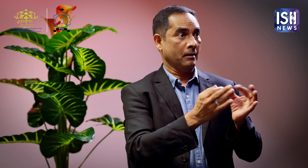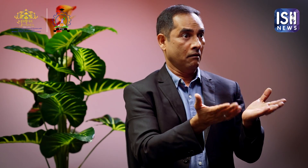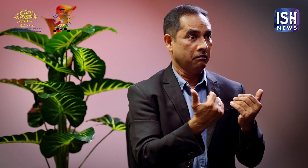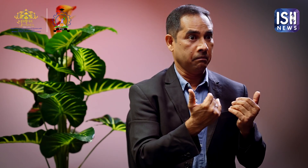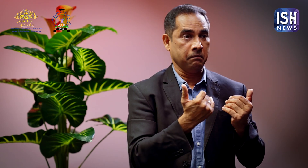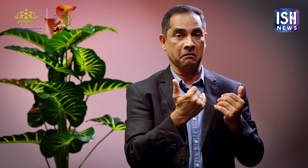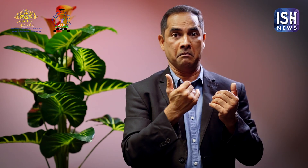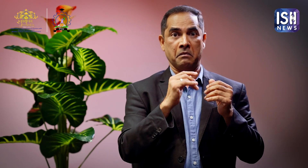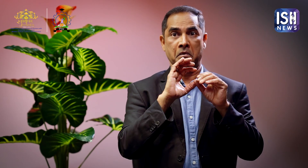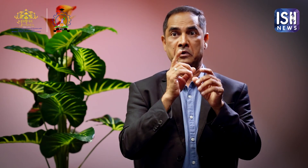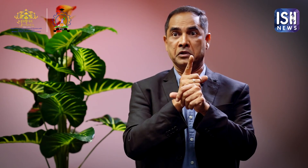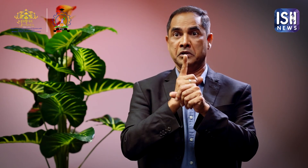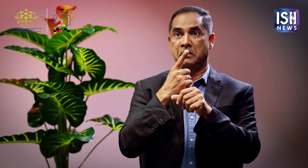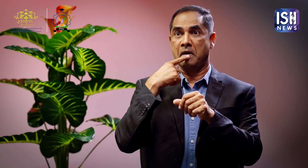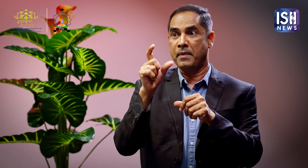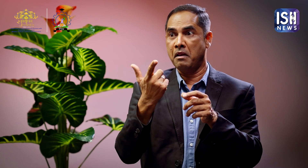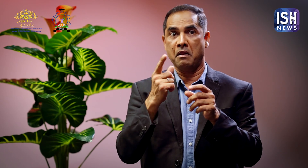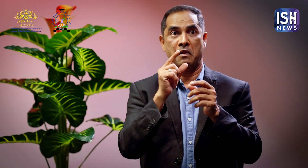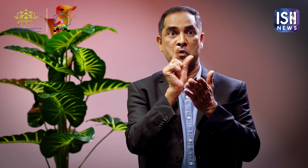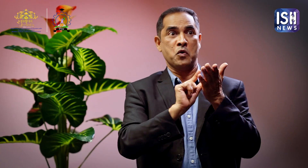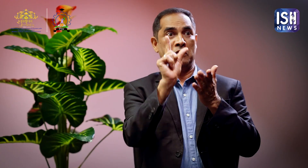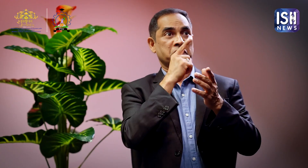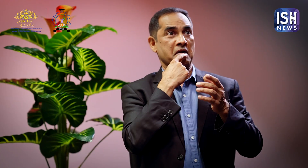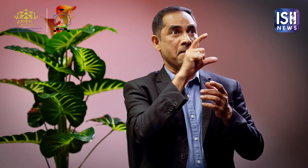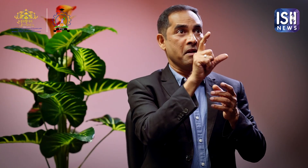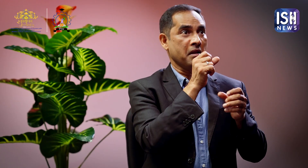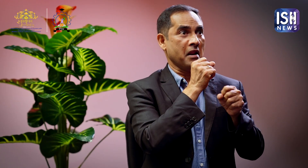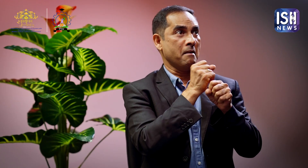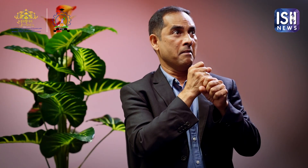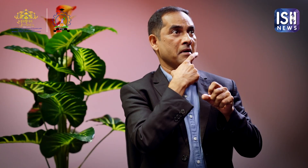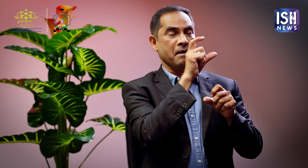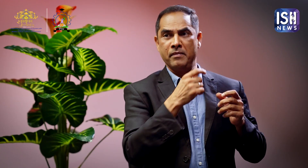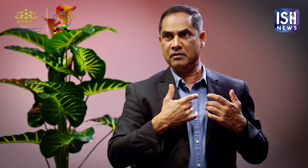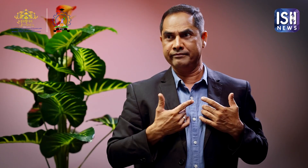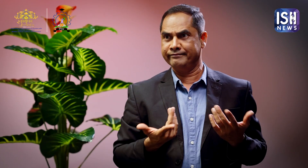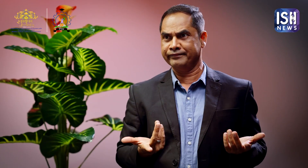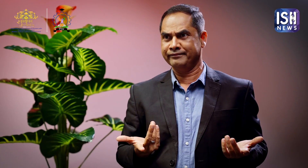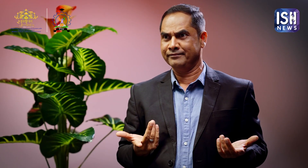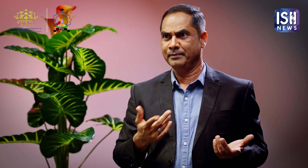I did not demand for interpreters. I did not complain to teachers in school, or in university, or the Government.